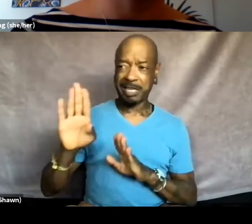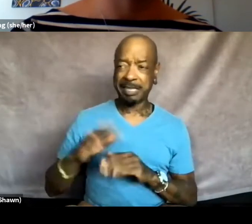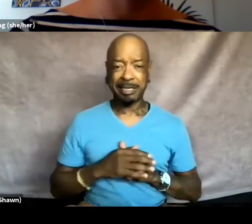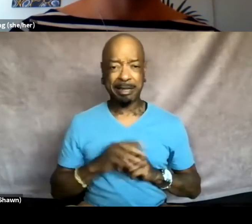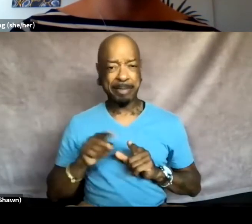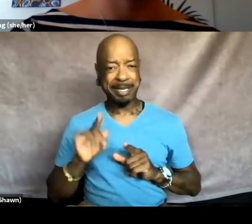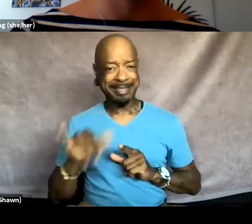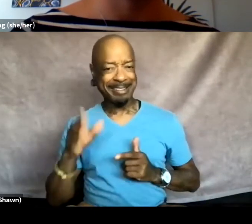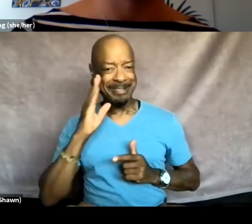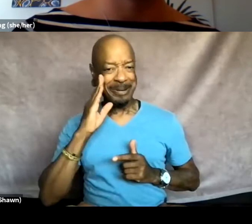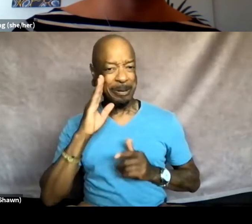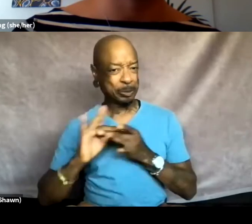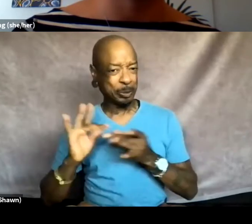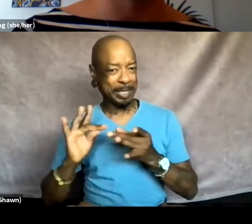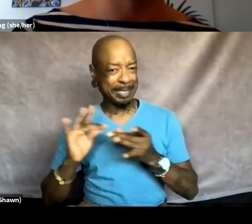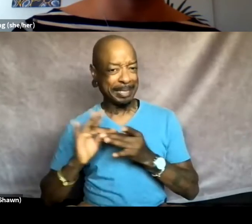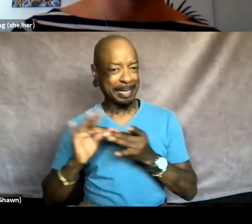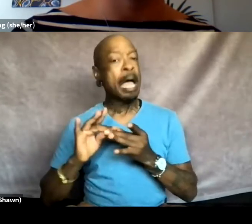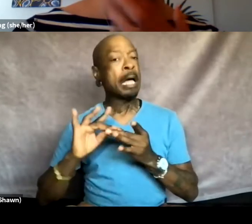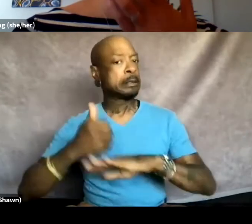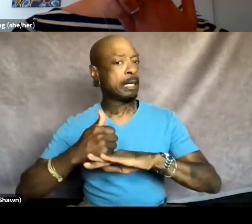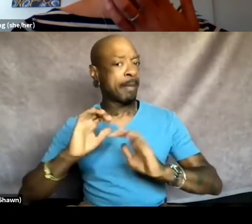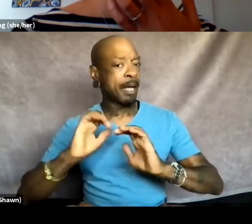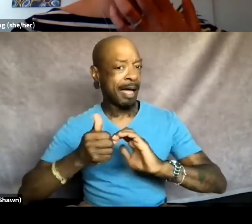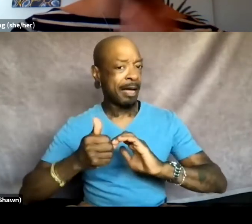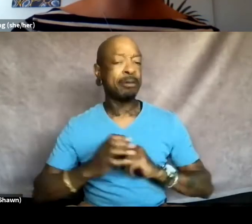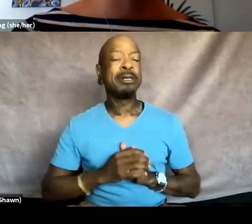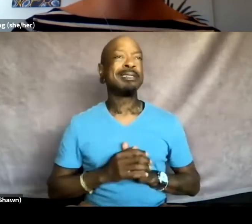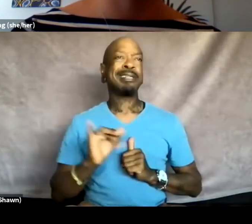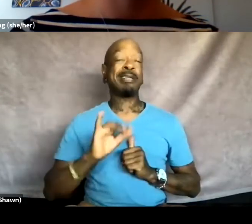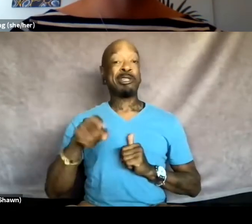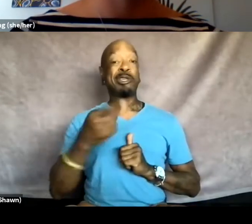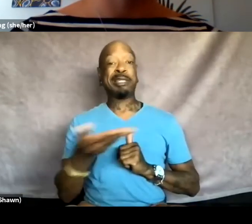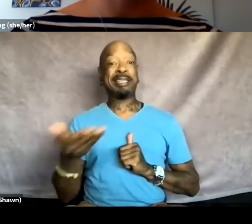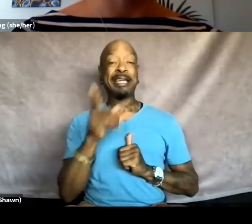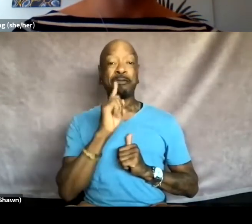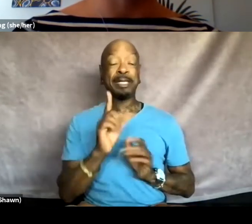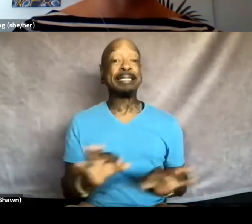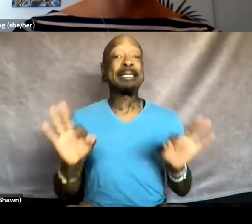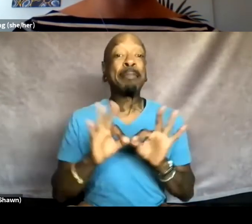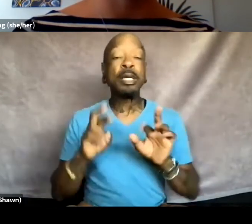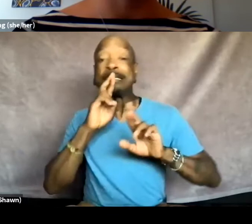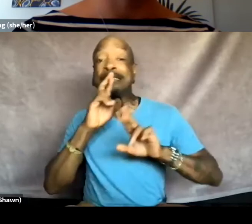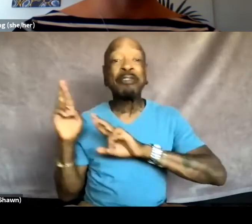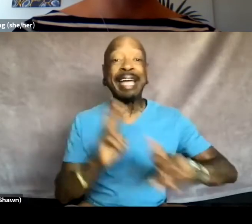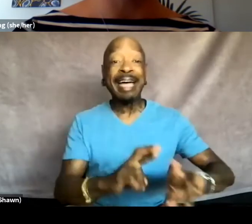Keah Brown: Is that the only thing that matters is the reaction of the non disabled person